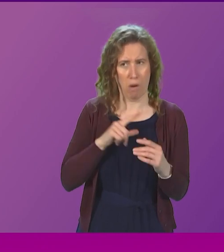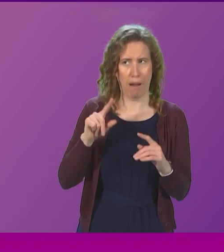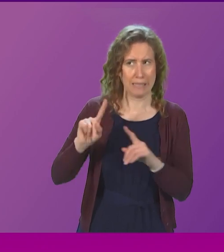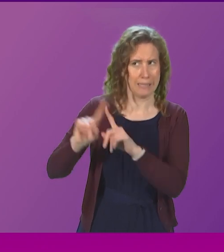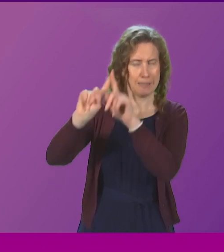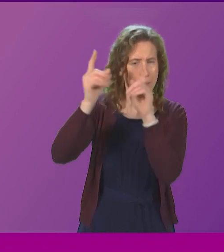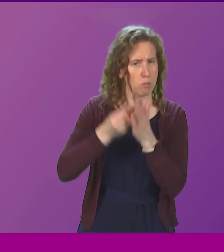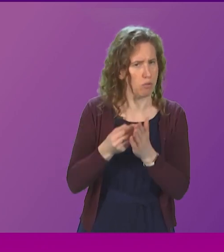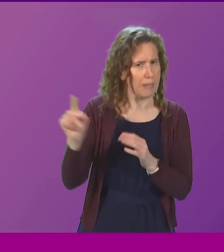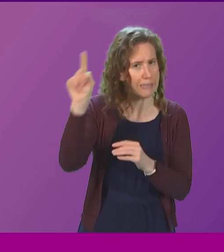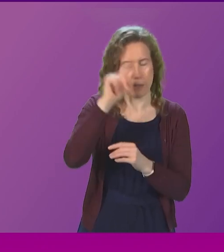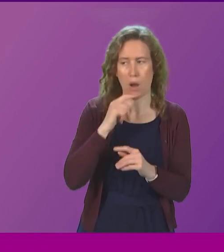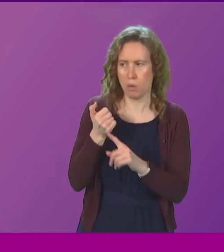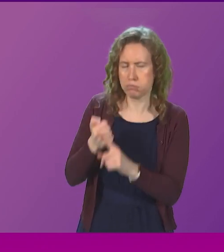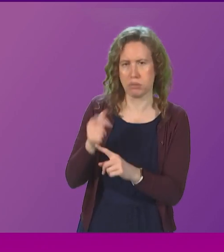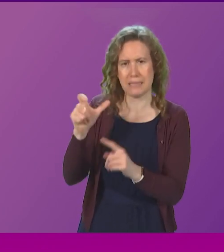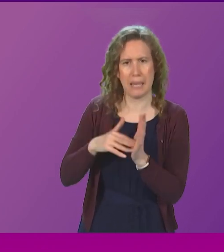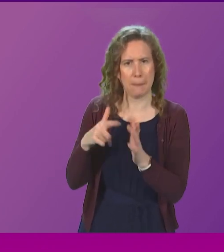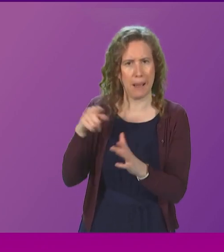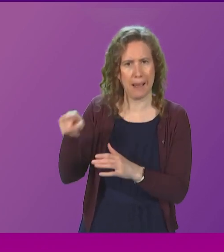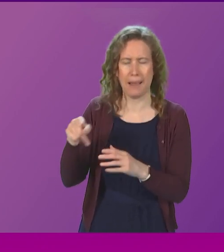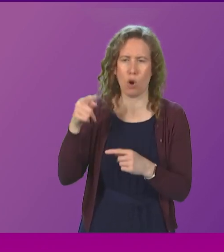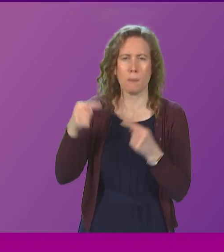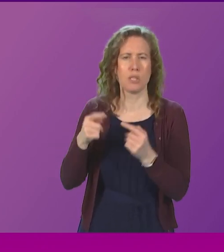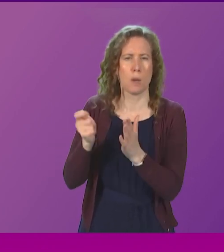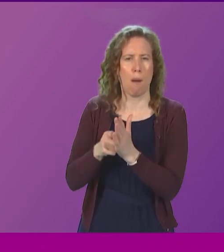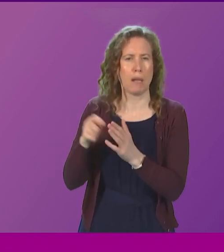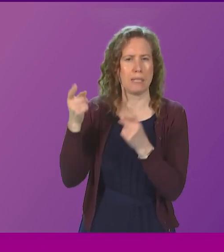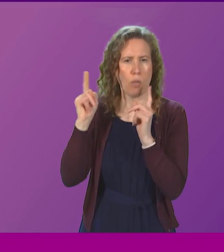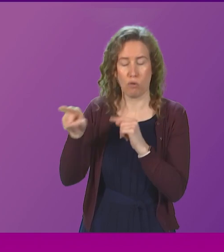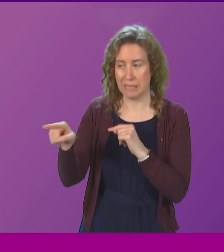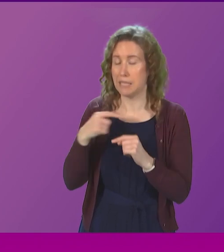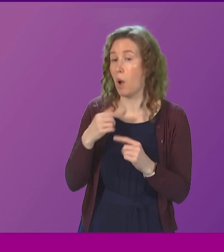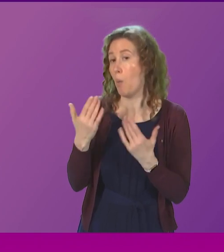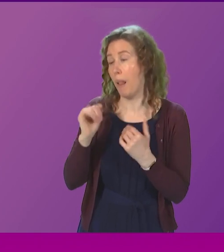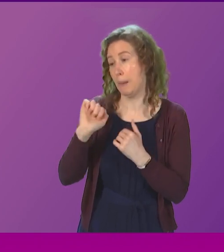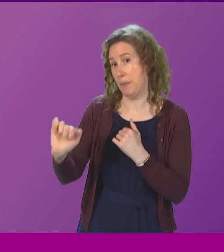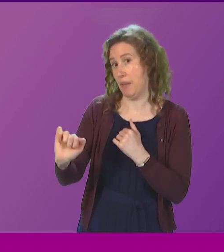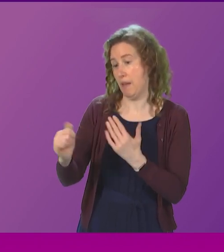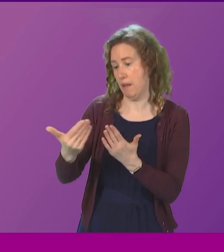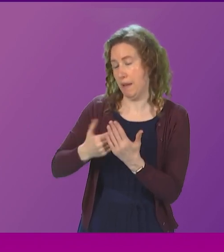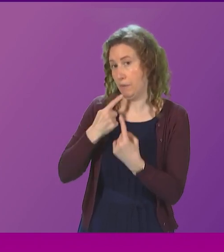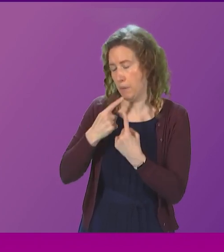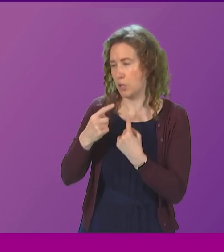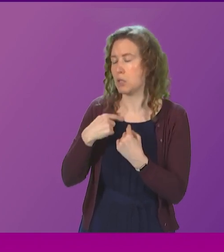I welcome its latest update and note that it is seeking more information from supermarkets